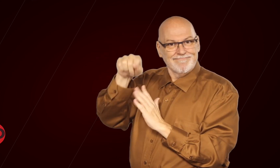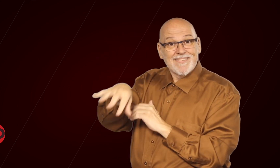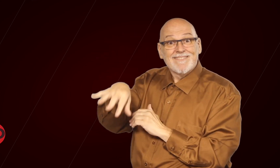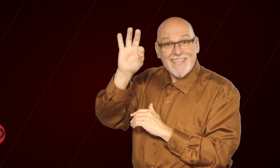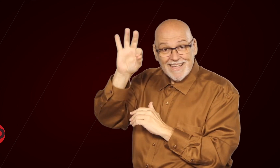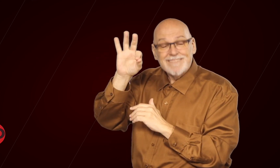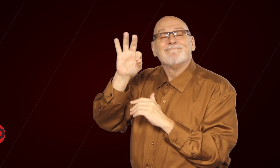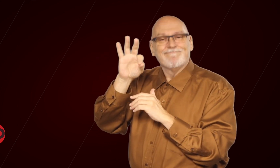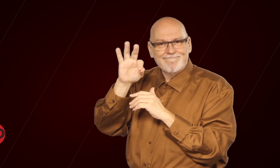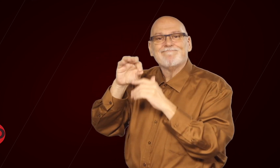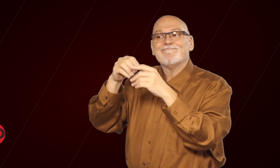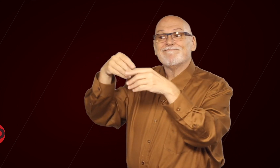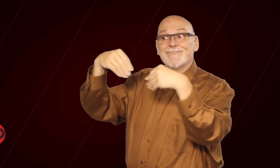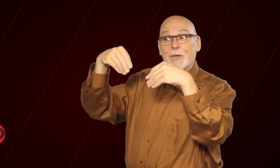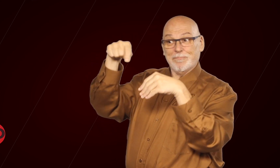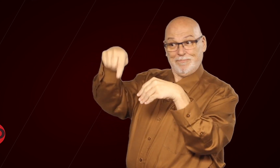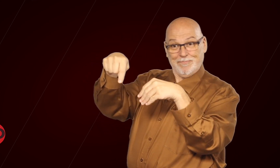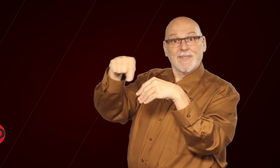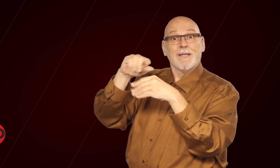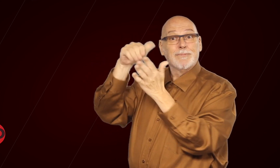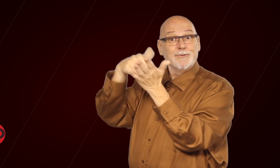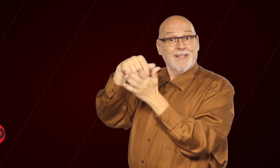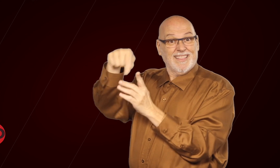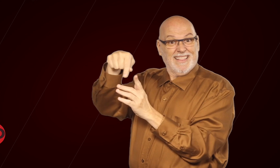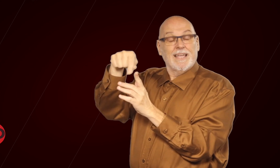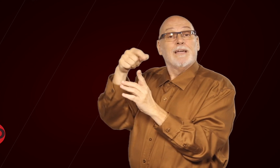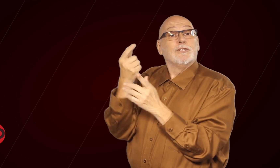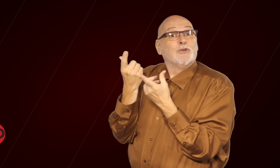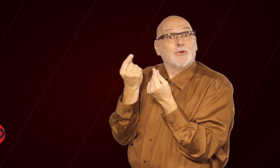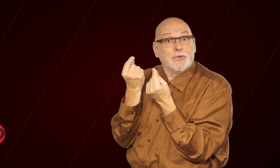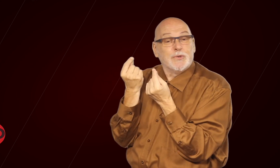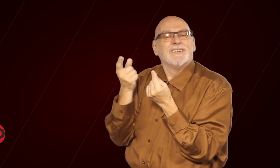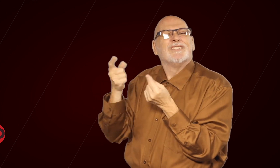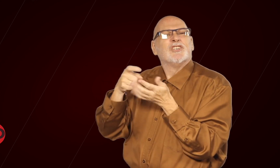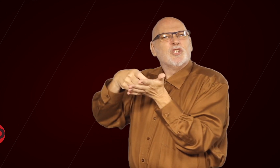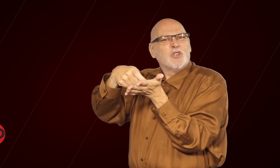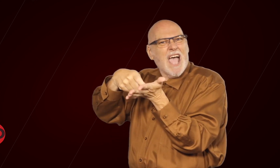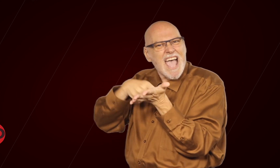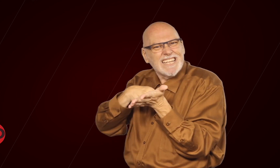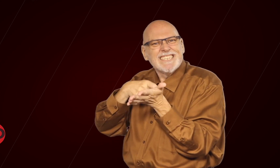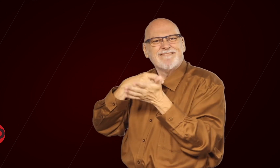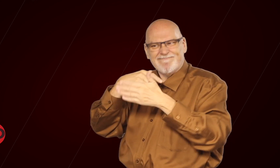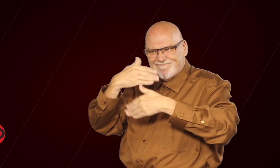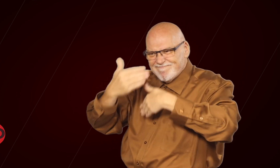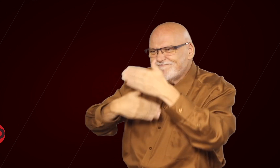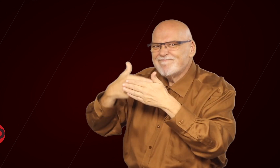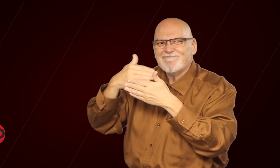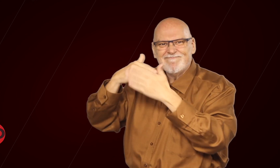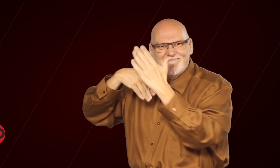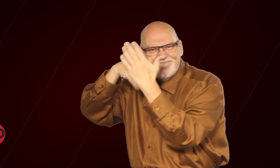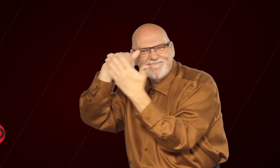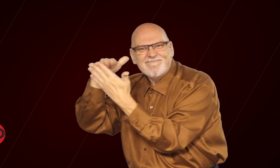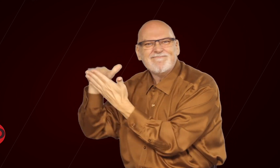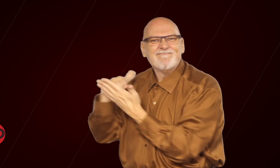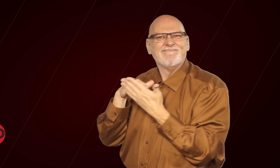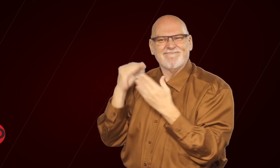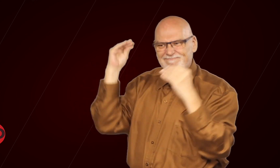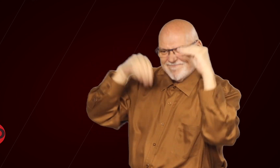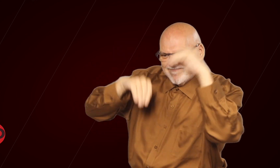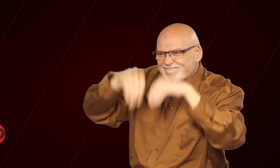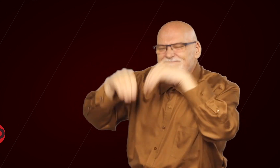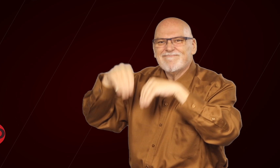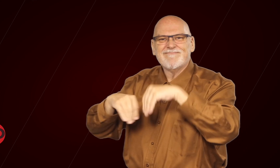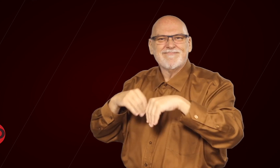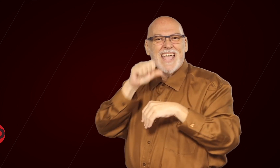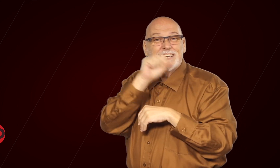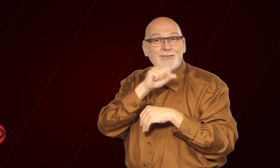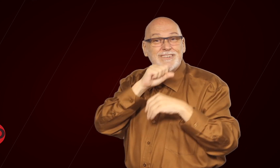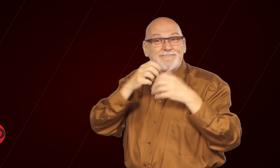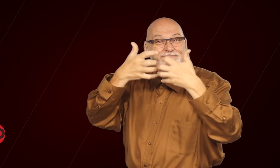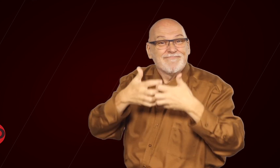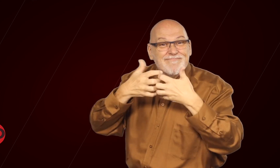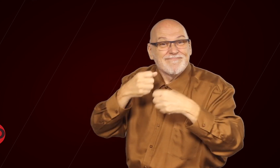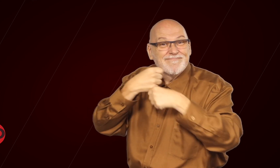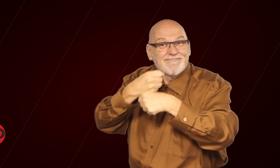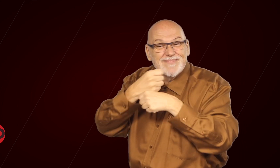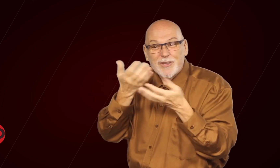They found and fixed up a shop in Montreal from scratch, painting and